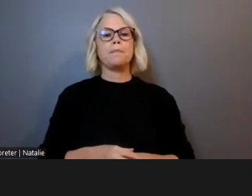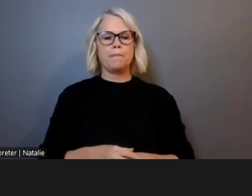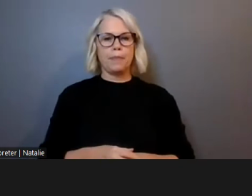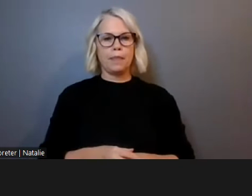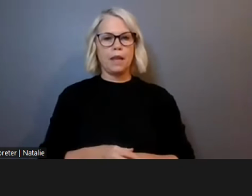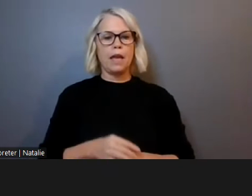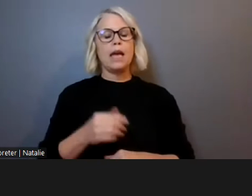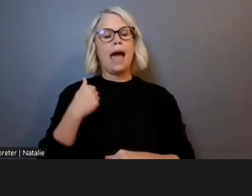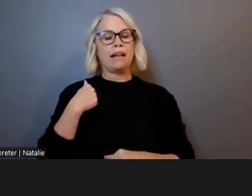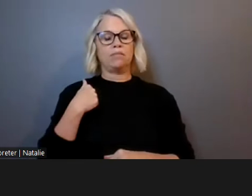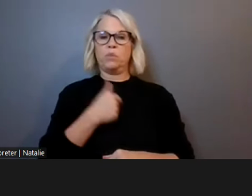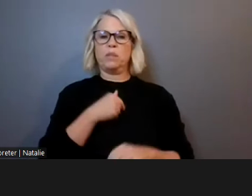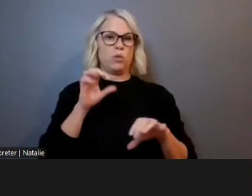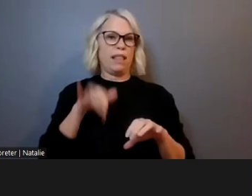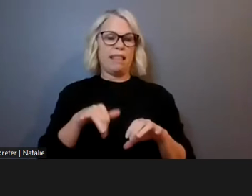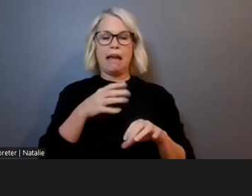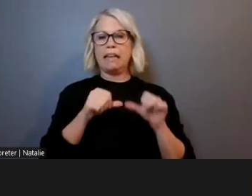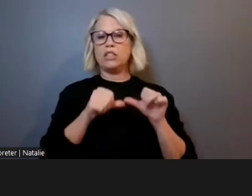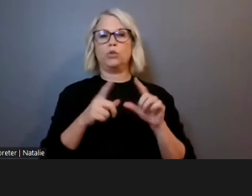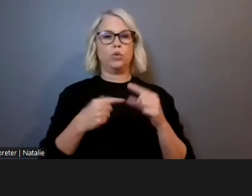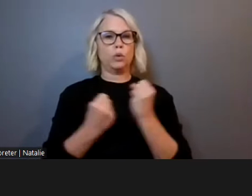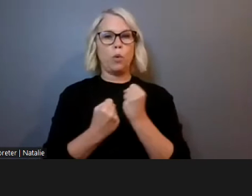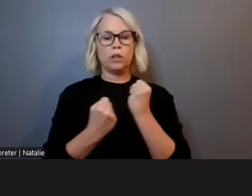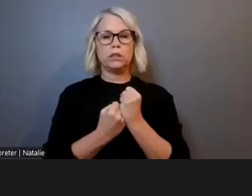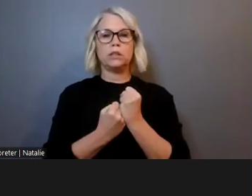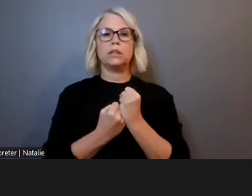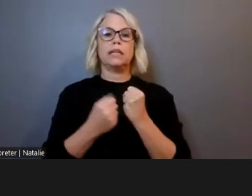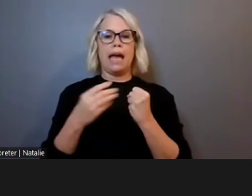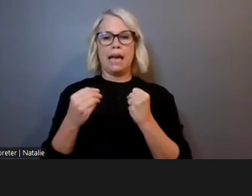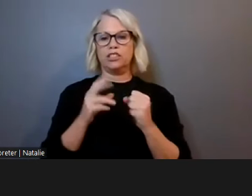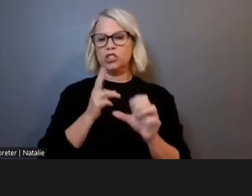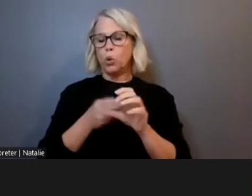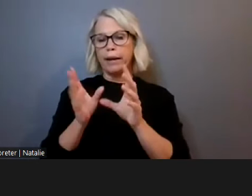So yeah, we have been doing that and continuing to support and just joint meetings for some